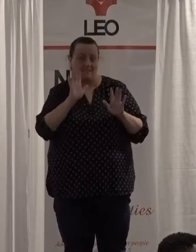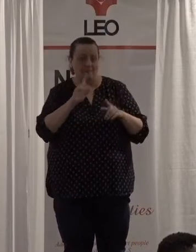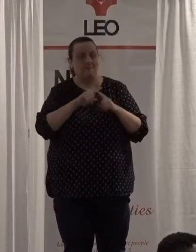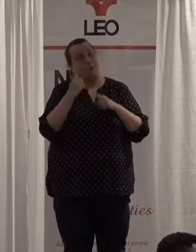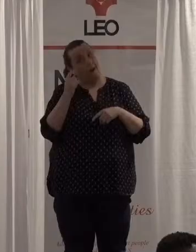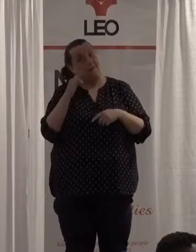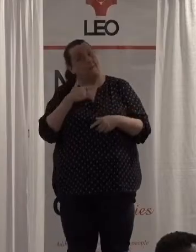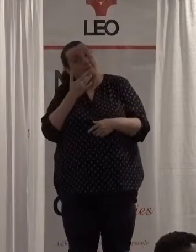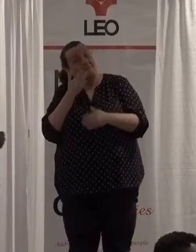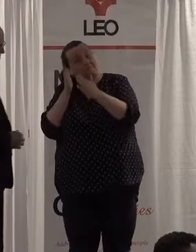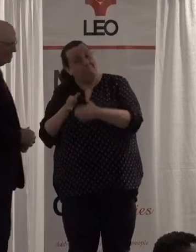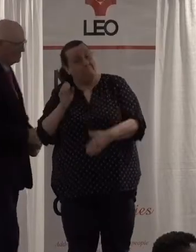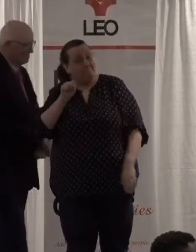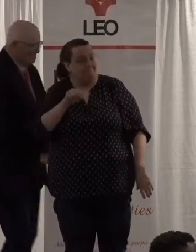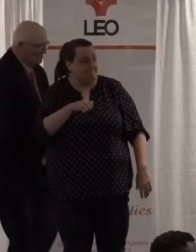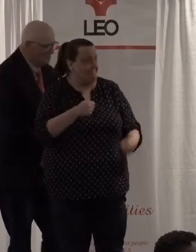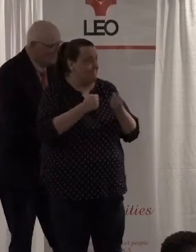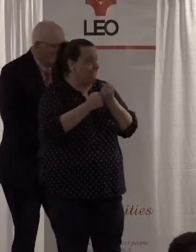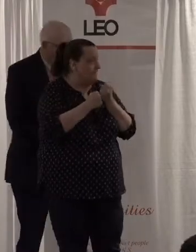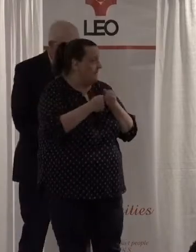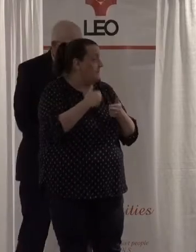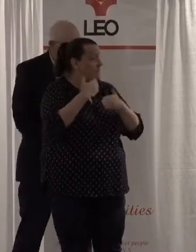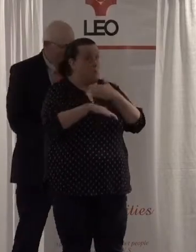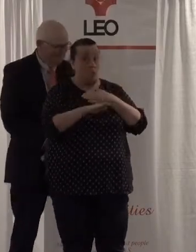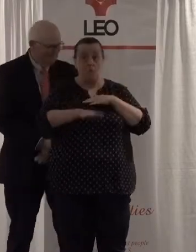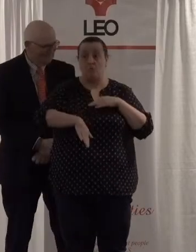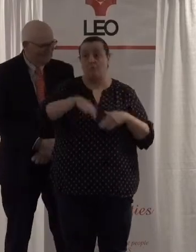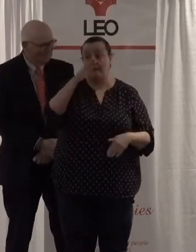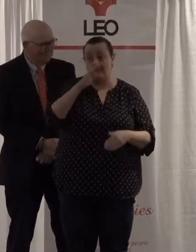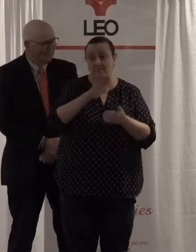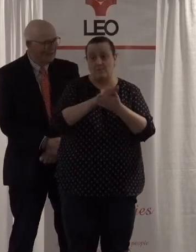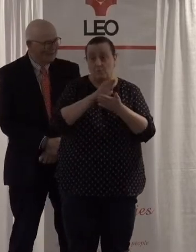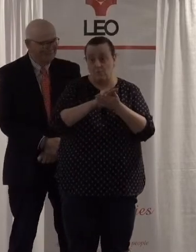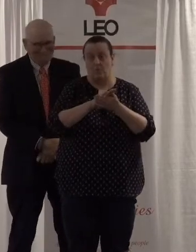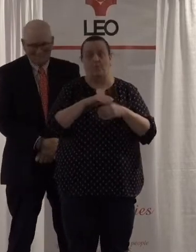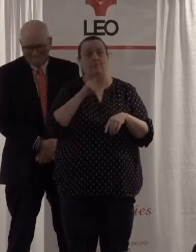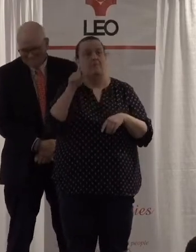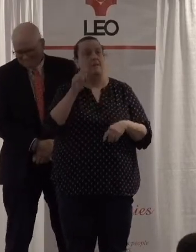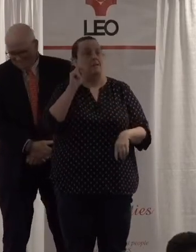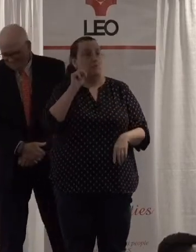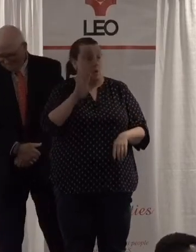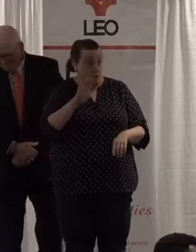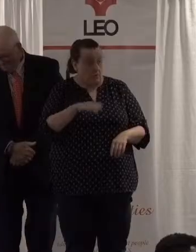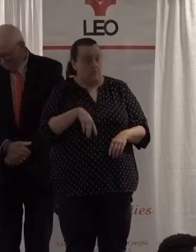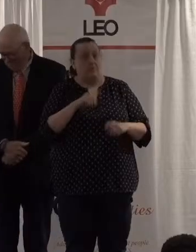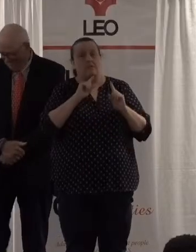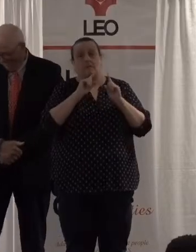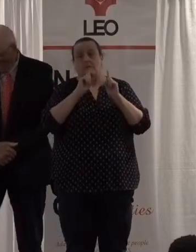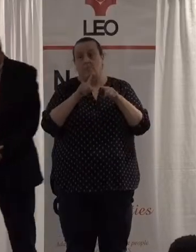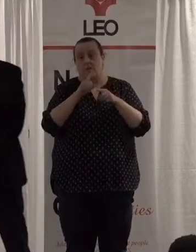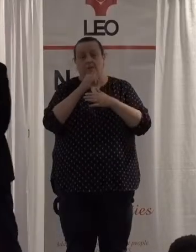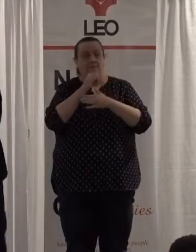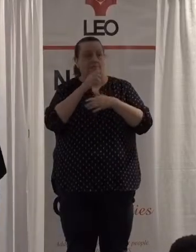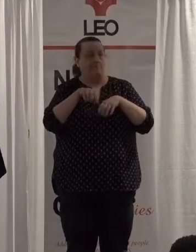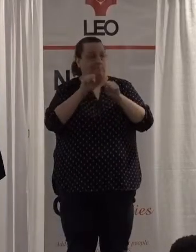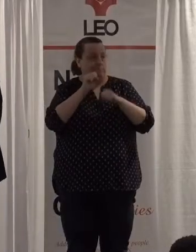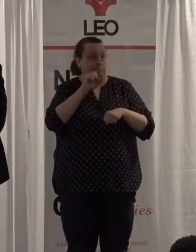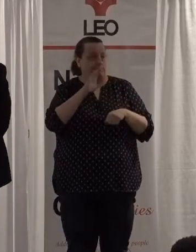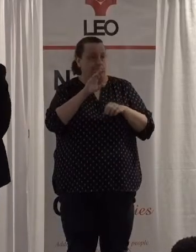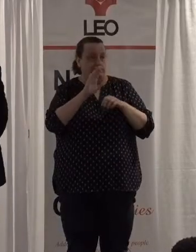BORN AND RAISED AND SCHOOLED IN ST. ANDREWS BY THE SEA, NEW BRUNSWICK, BRUCE LATER AND ATTENDED AND EARNED HIS BACHELOR OF COMMERCE DEGREE